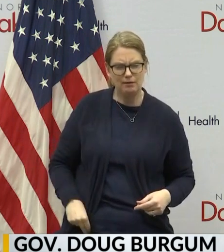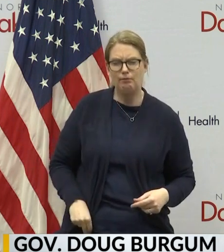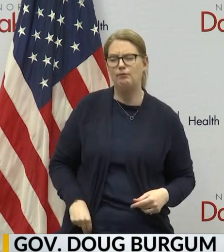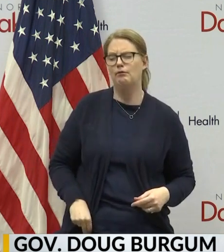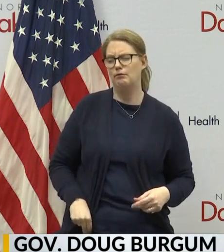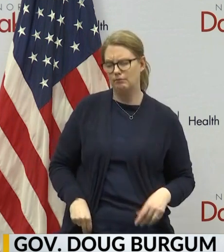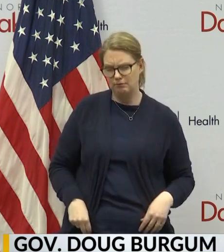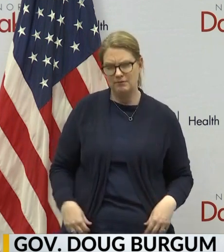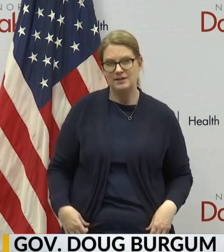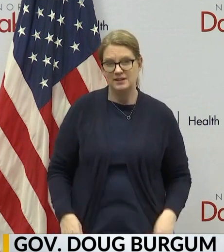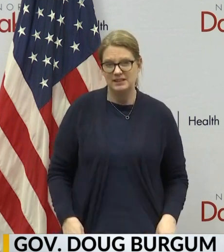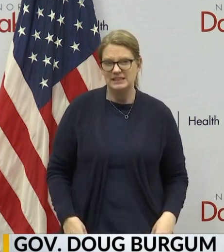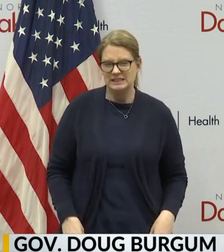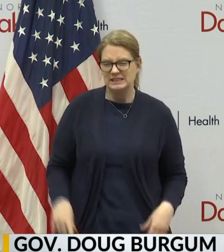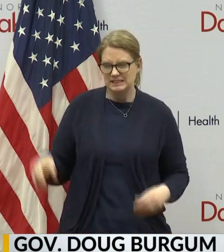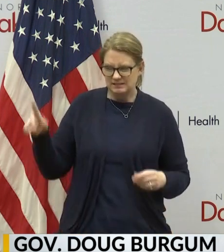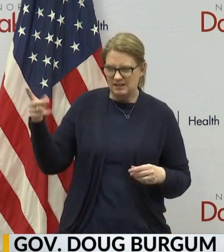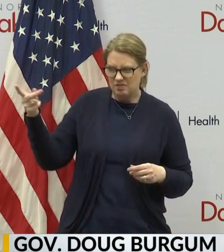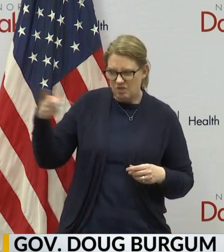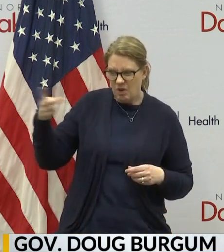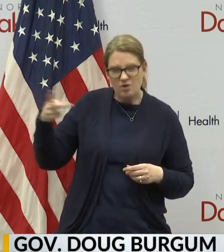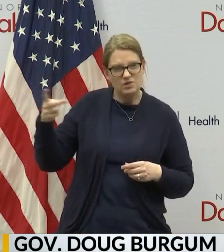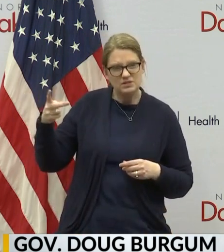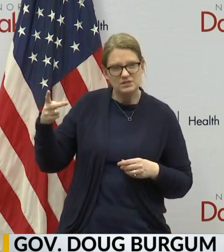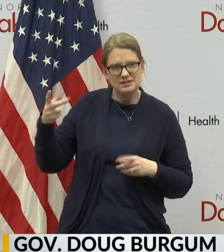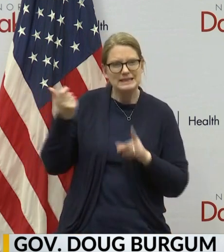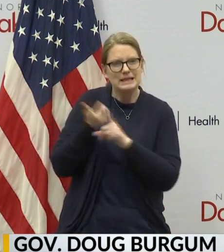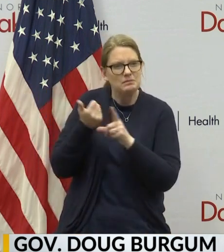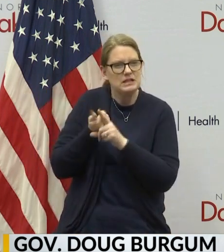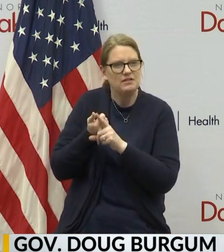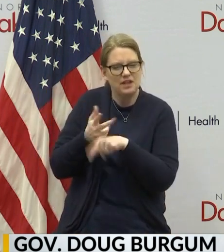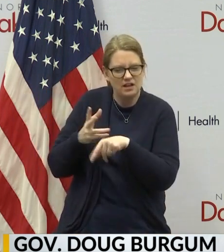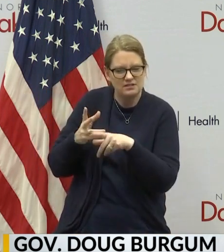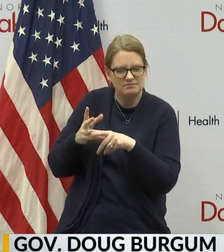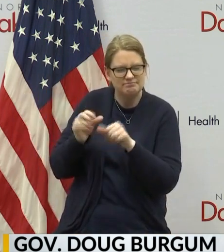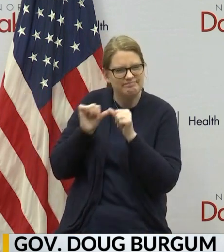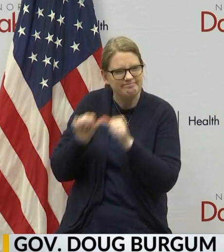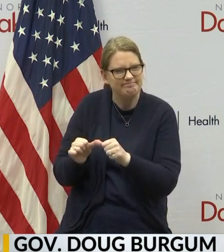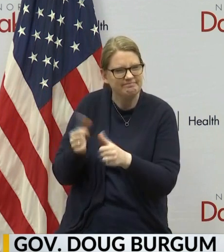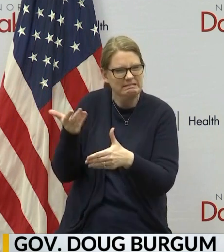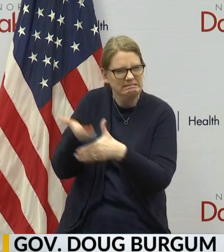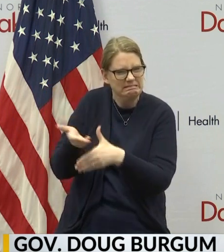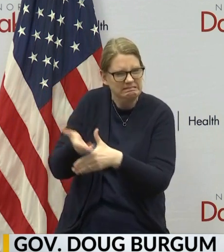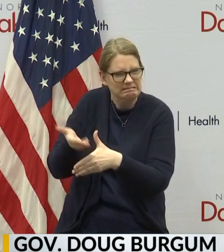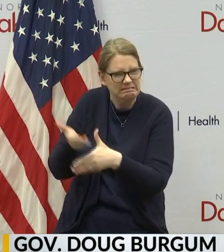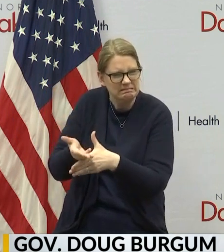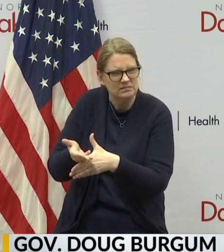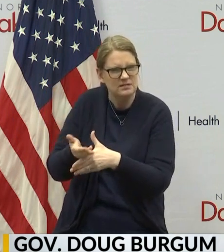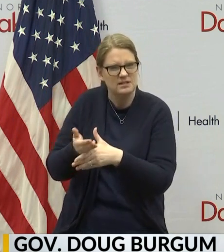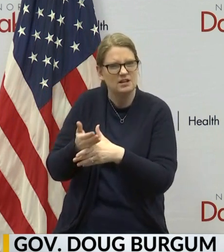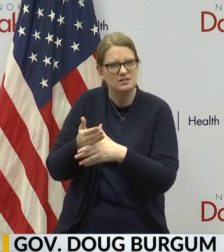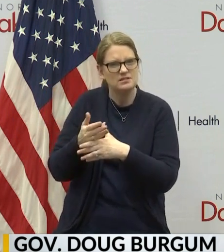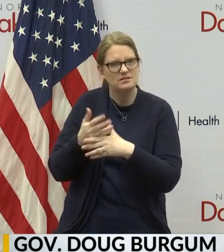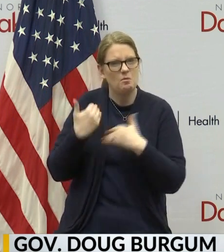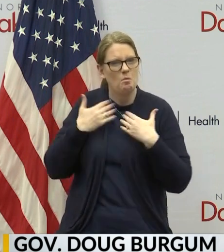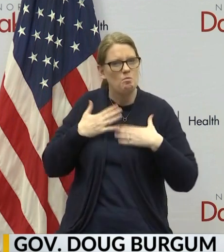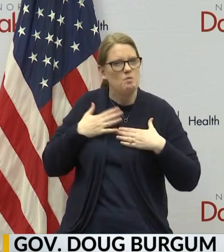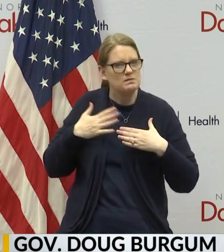REGION THERE. CHINA IS NOTORIOUSLY BAD AIR QUALITY IF ANYBODY TRAVELED THERE.